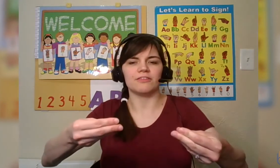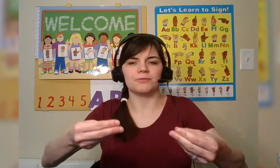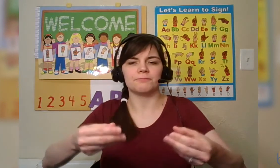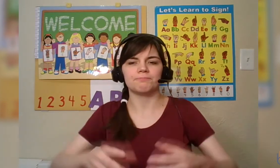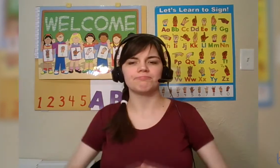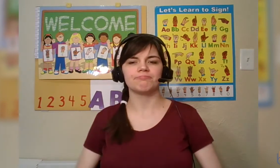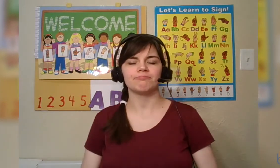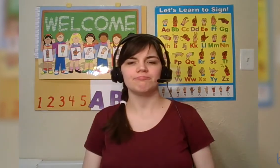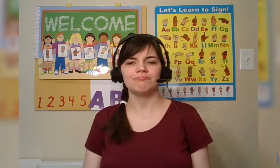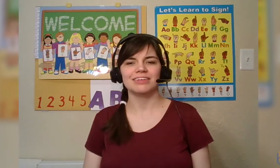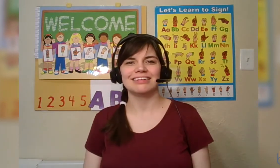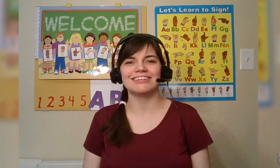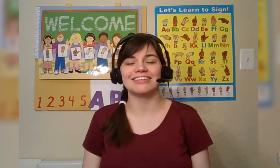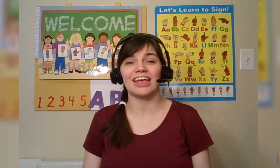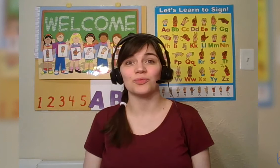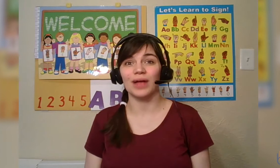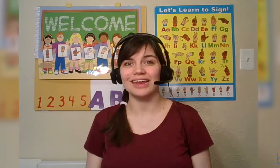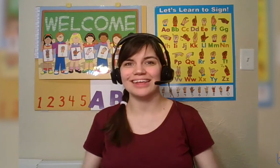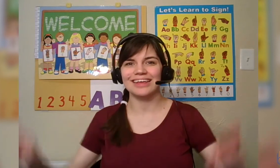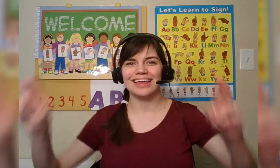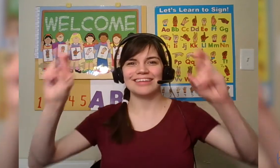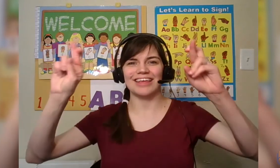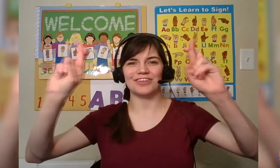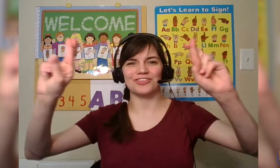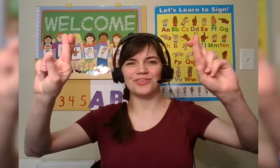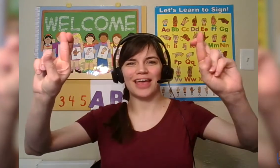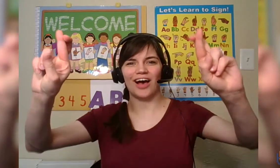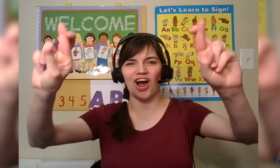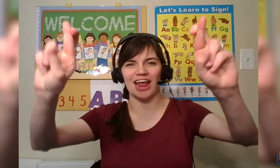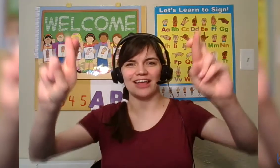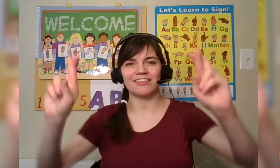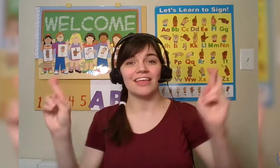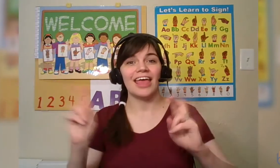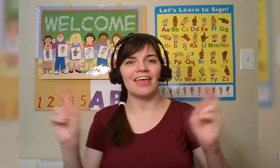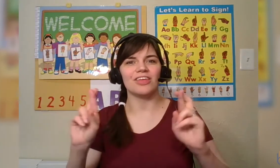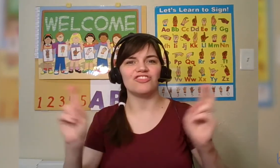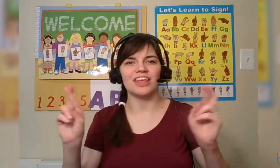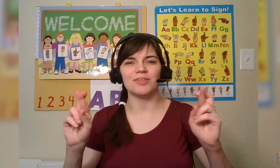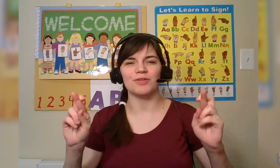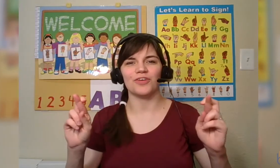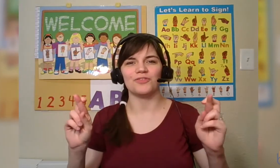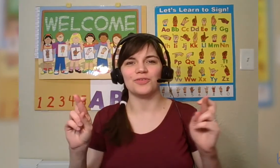To sign, "ready," take two R-hands and then shake them in front of you,